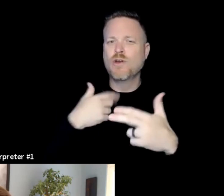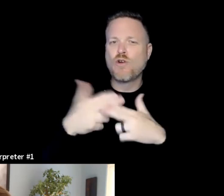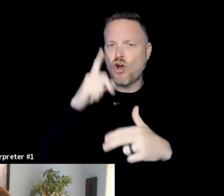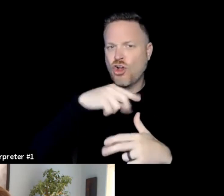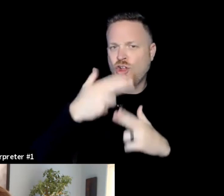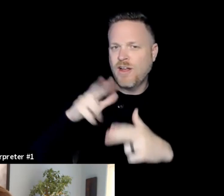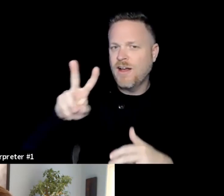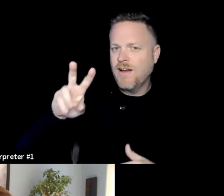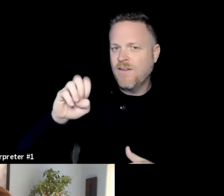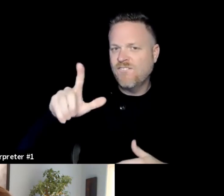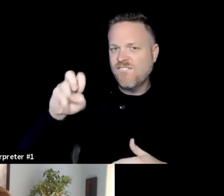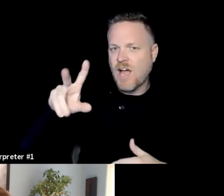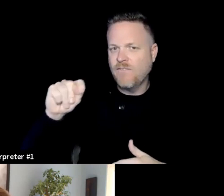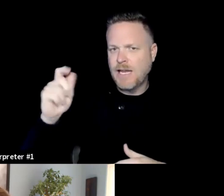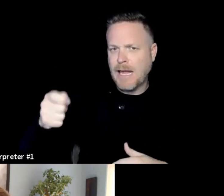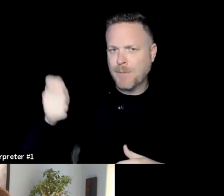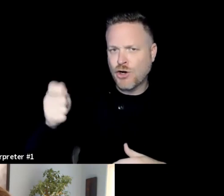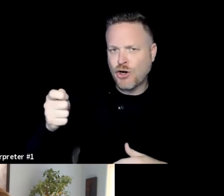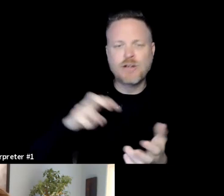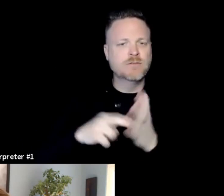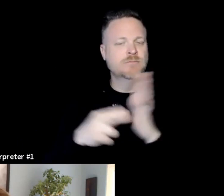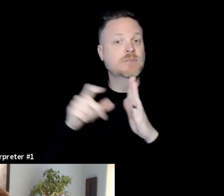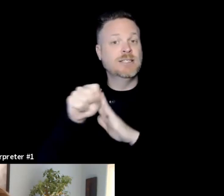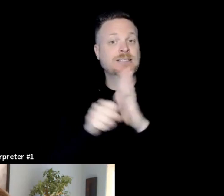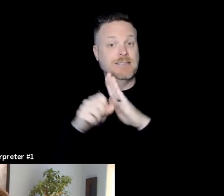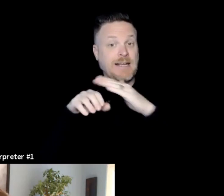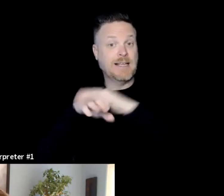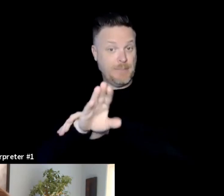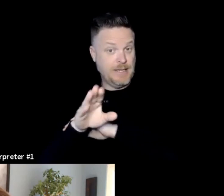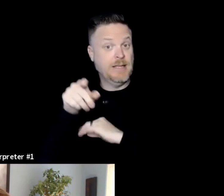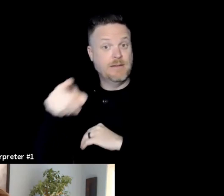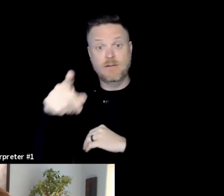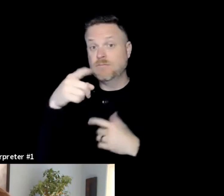In other words, the state coming in and saying, because of this law, you will